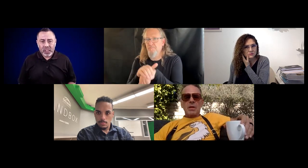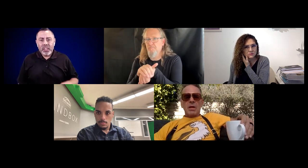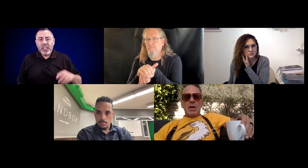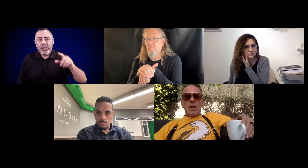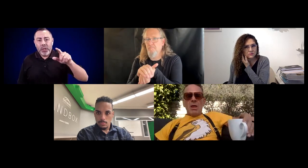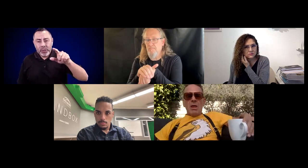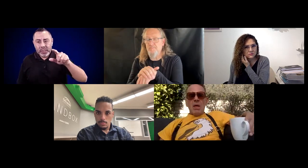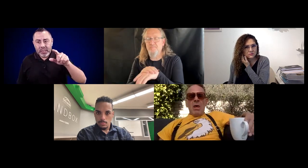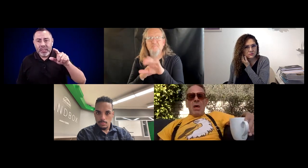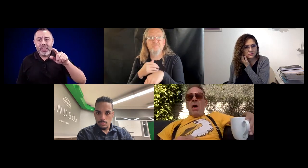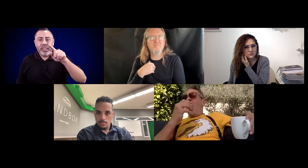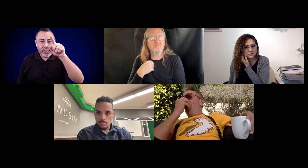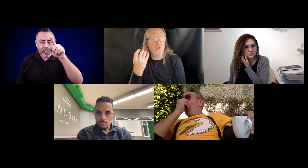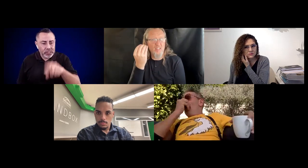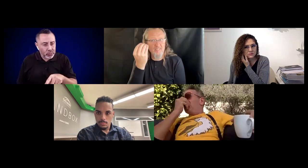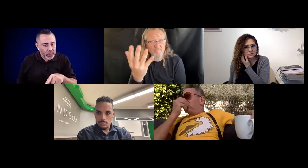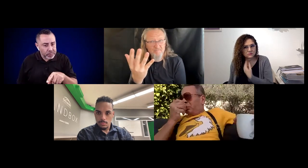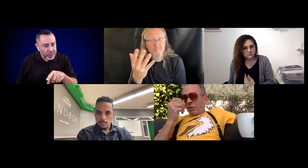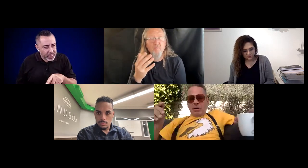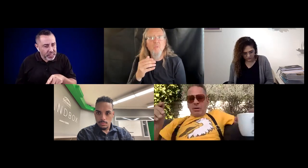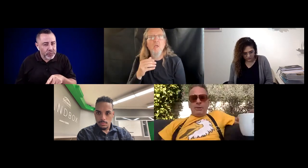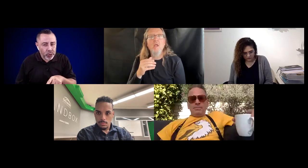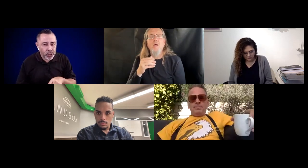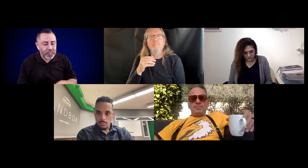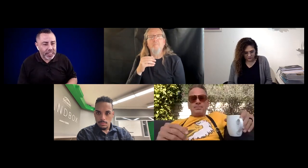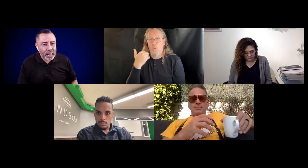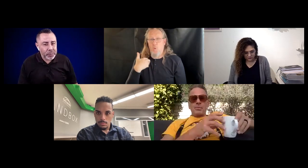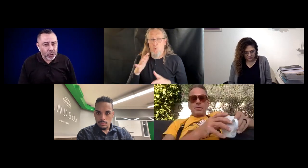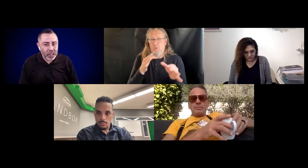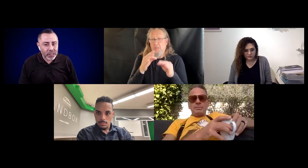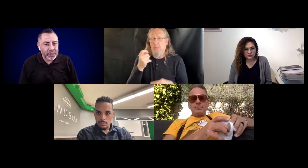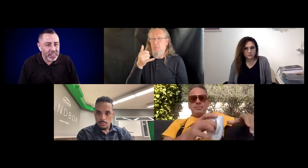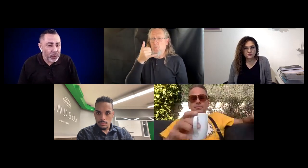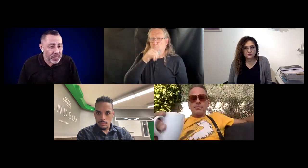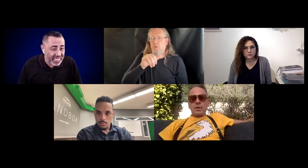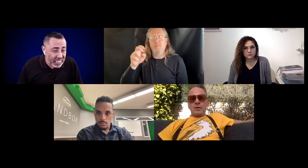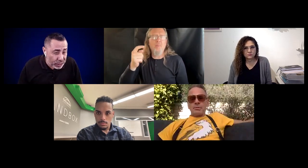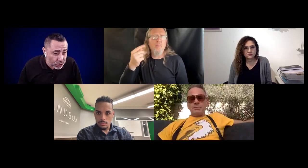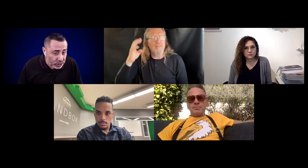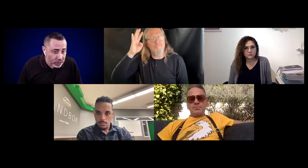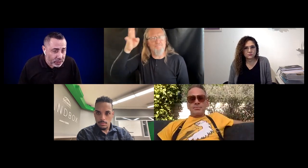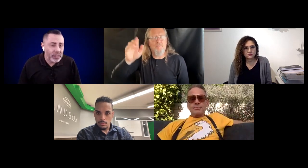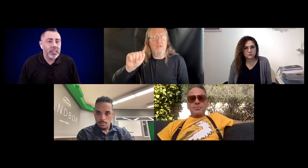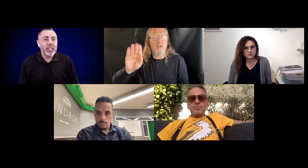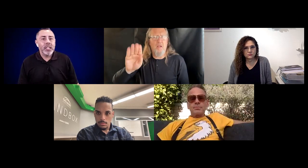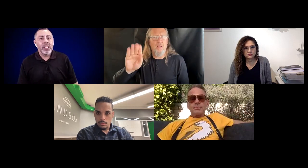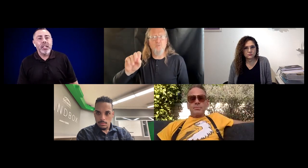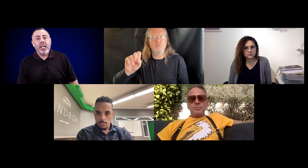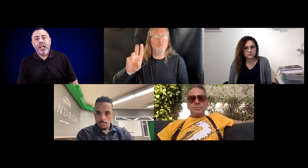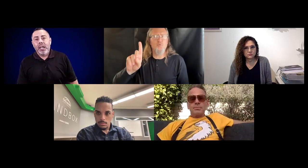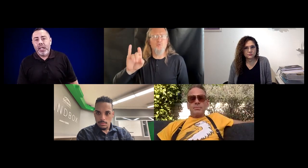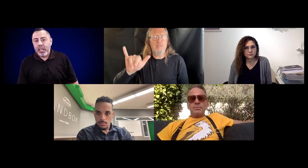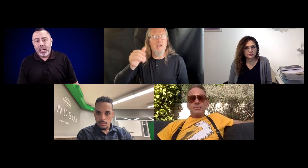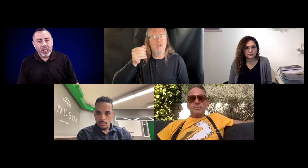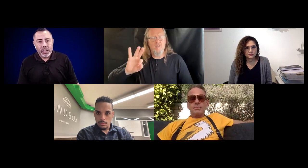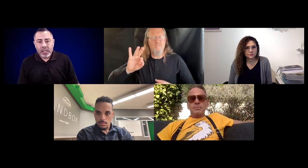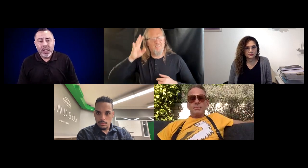Notice that there's a repetitive word in that middle column, and that word is English.